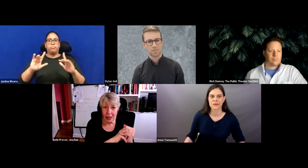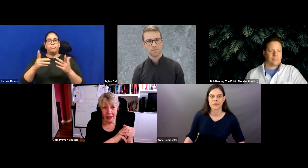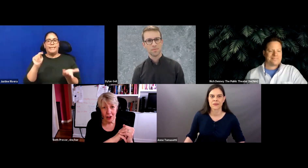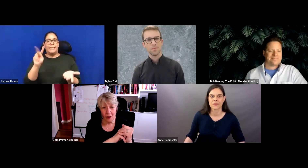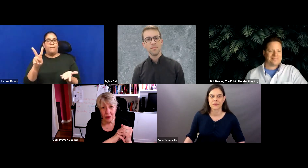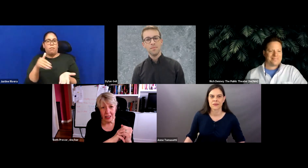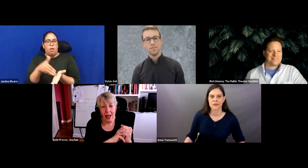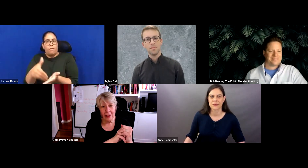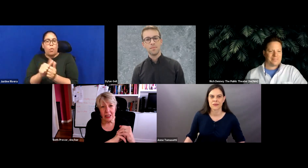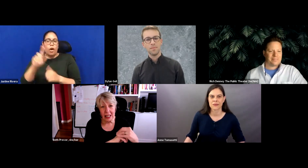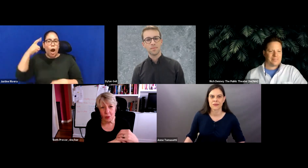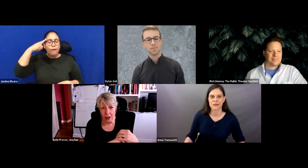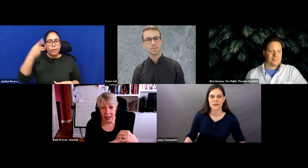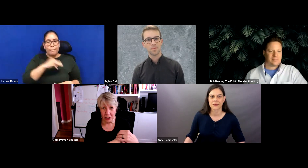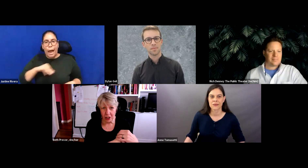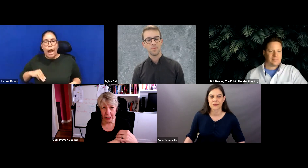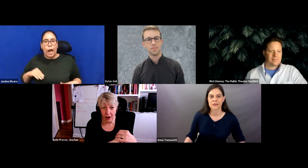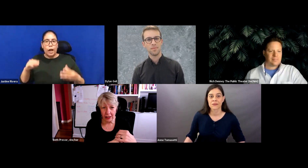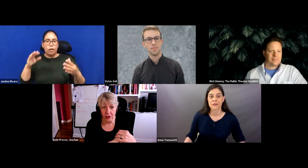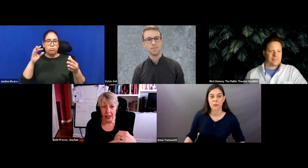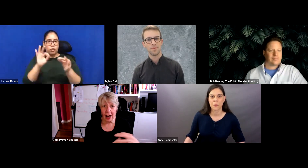but you know, there was less work that was going on. So the